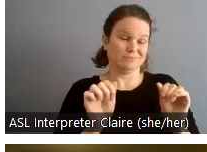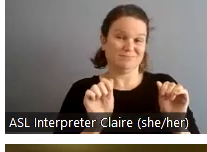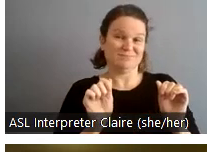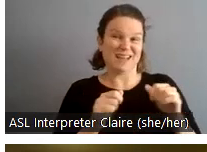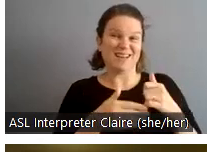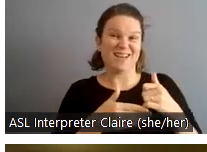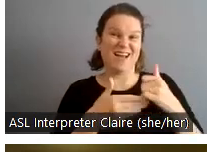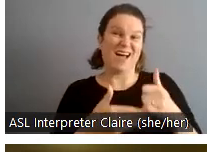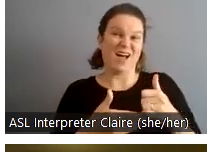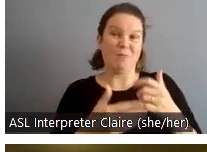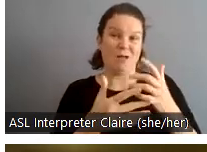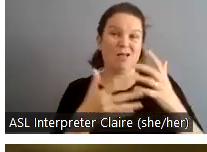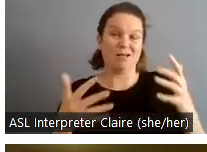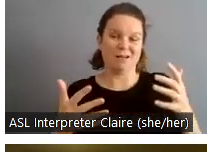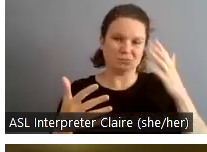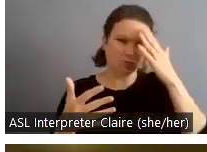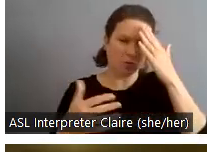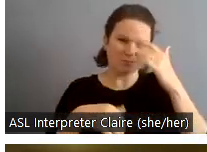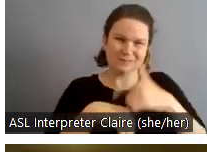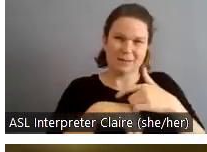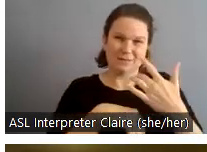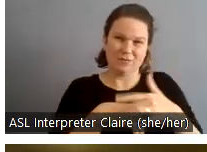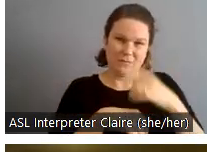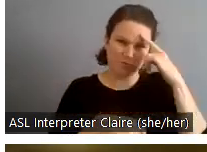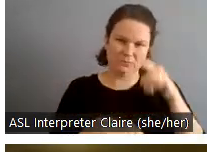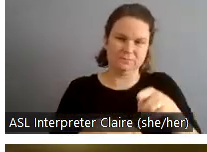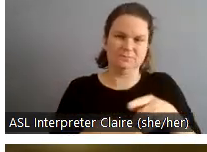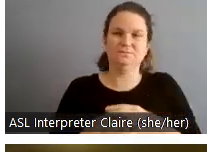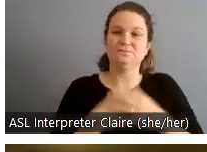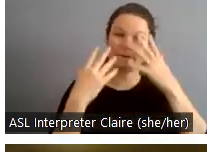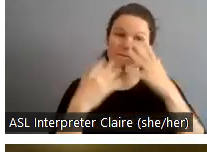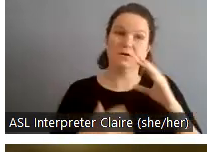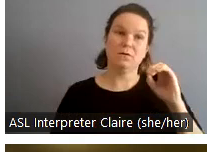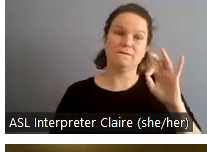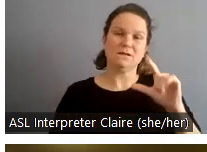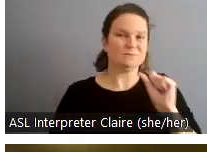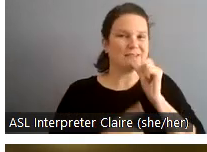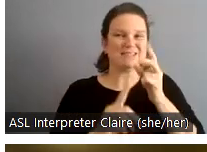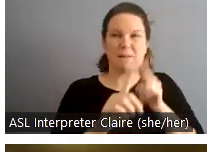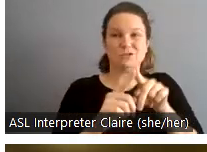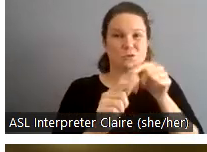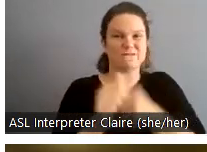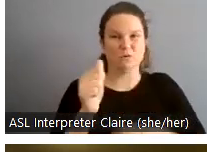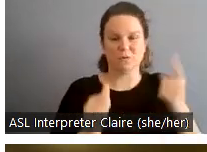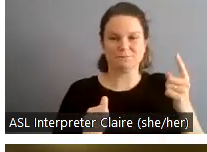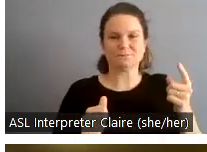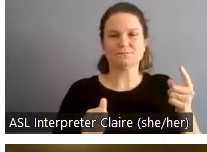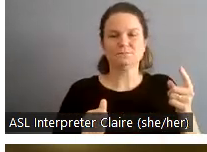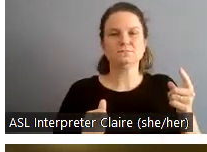pretty helpful to know that that time is there for you. Unfortunately OFLA isn't for everyone. Let me unpack a few terms